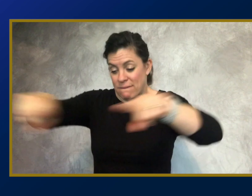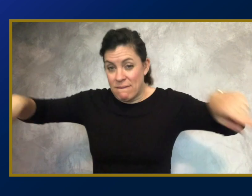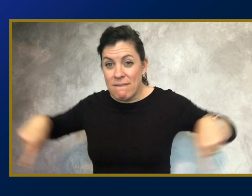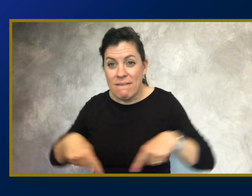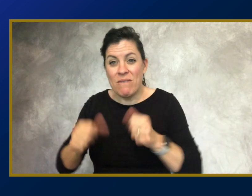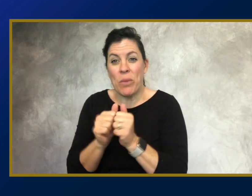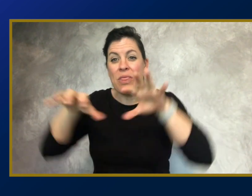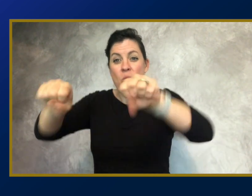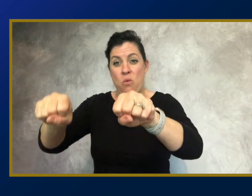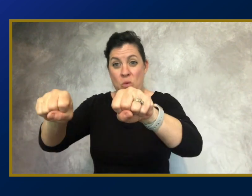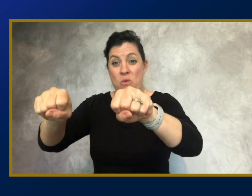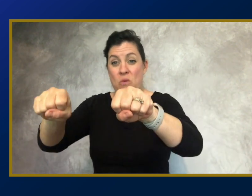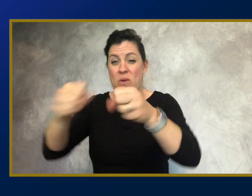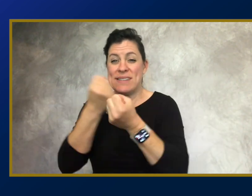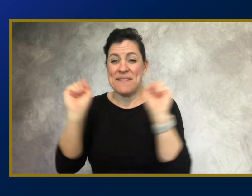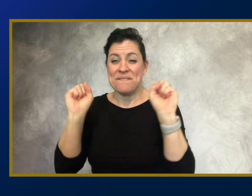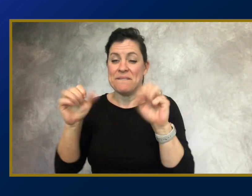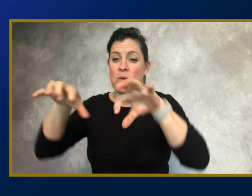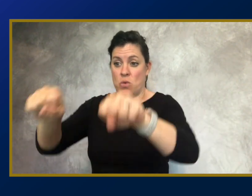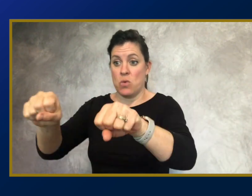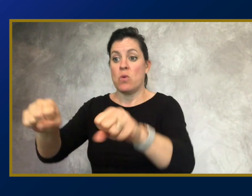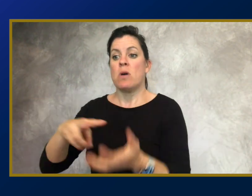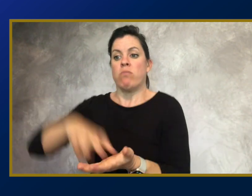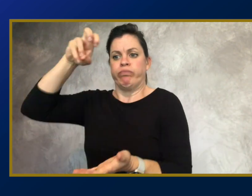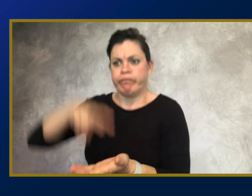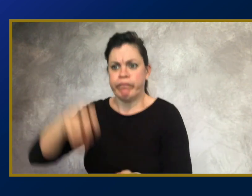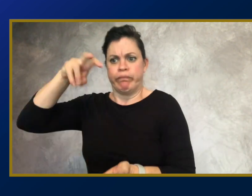You definitely want to have them hold on to the bar and just practice some jumping. It